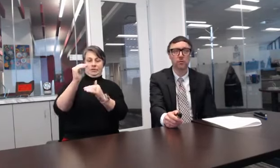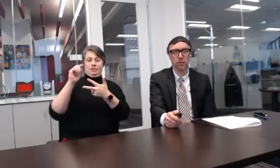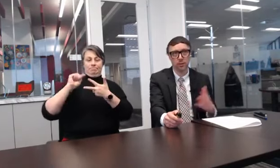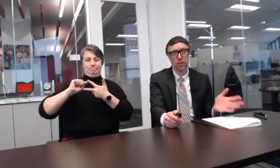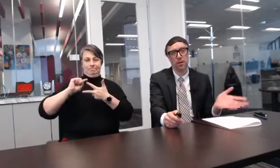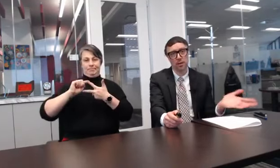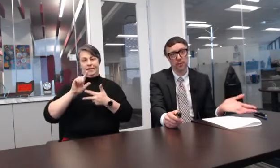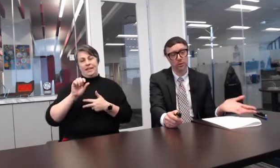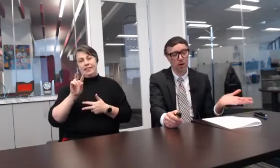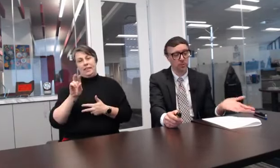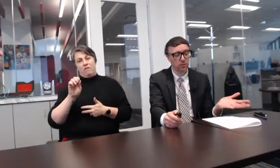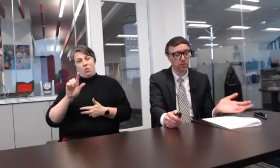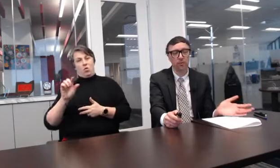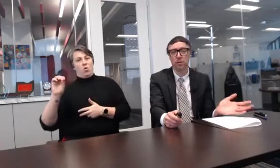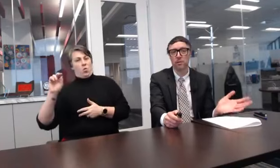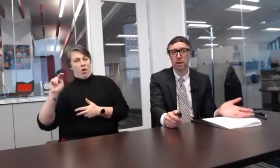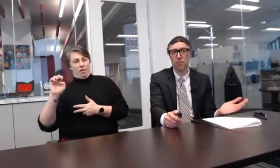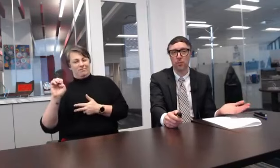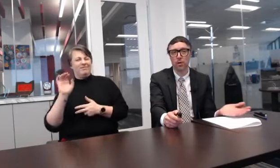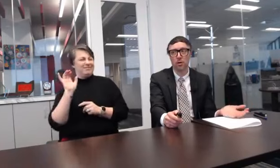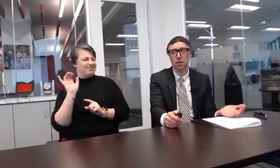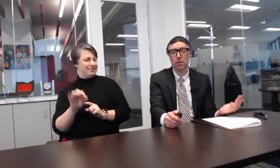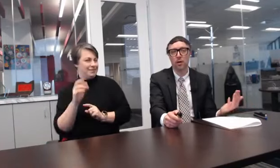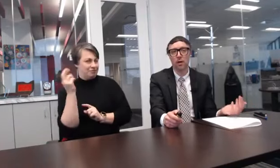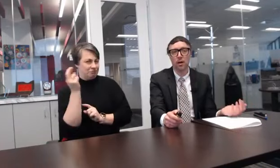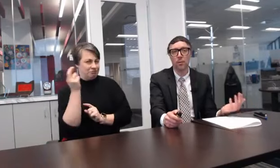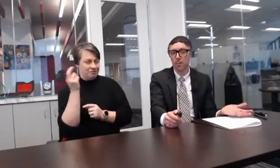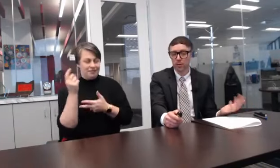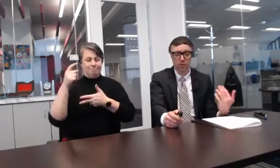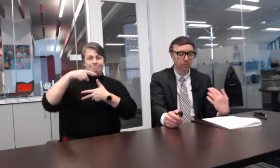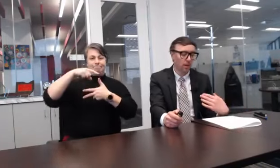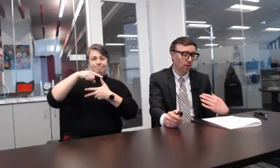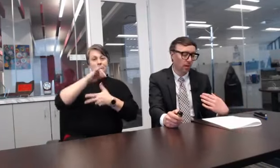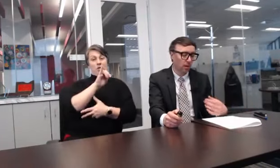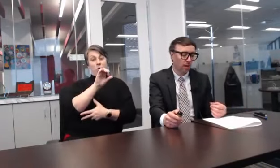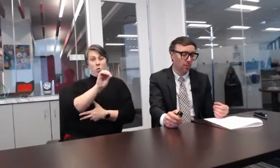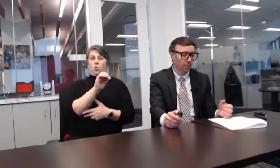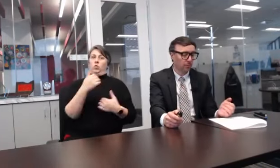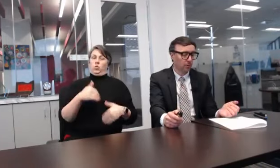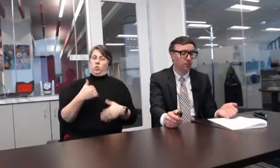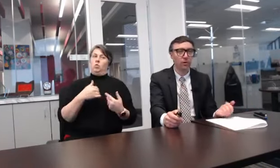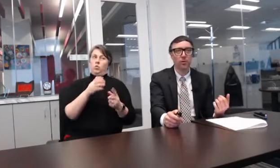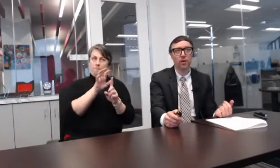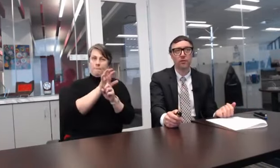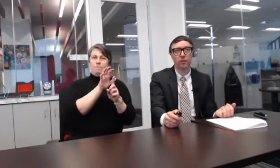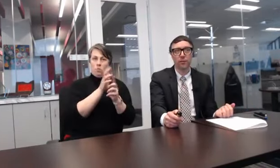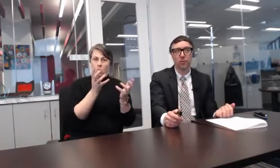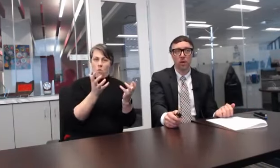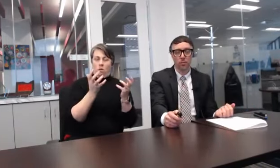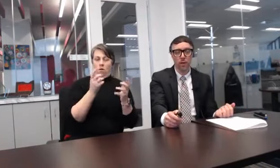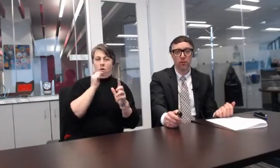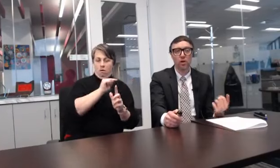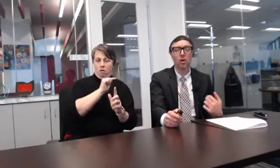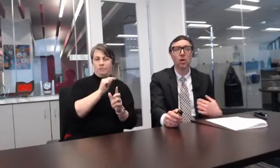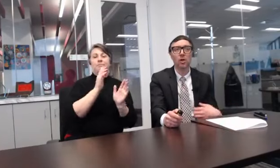So that's why the Individual Options Waiver is a lot more popular. So under the Level One Waiver,